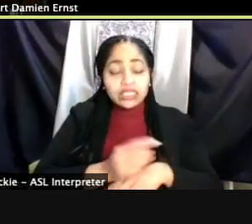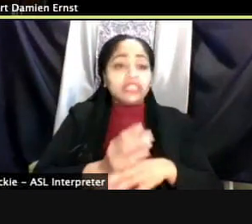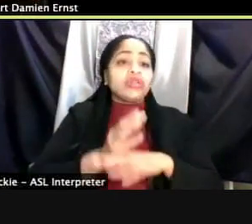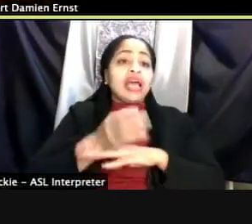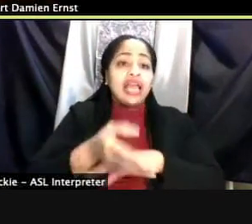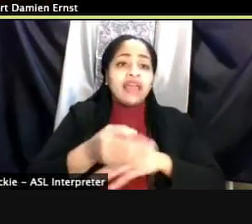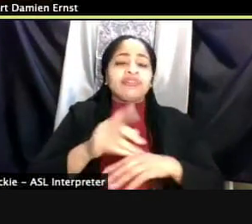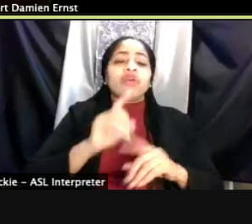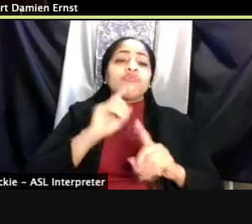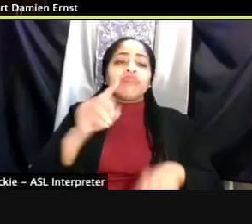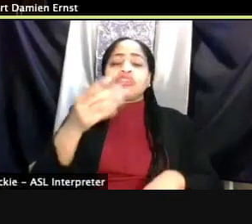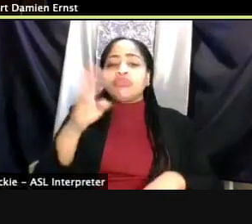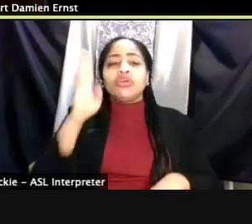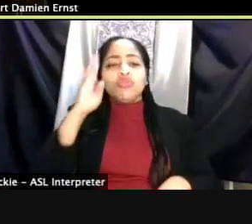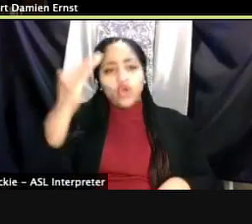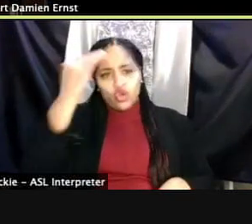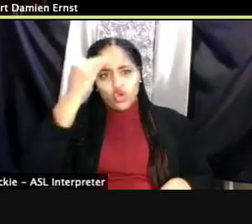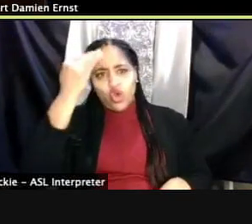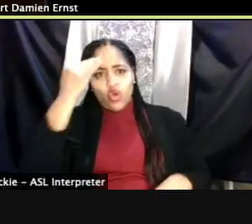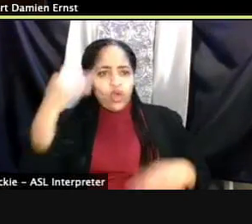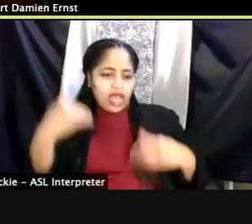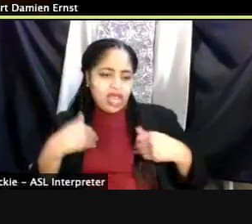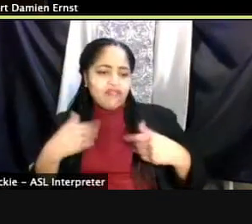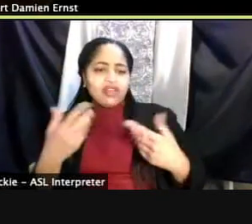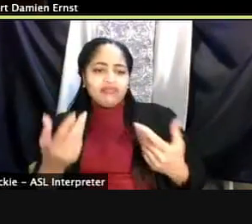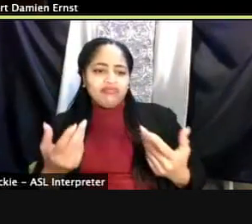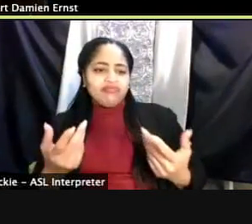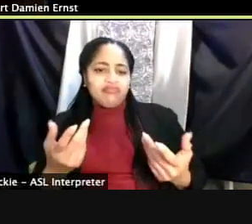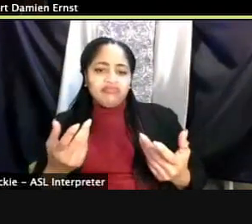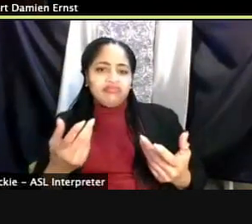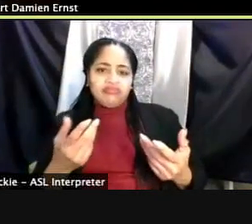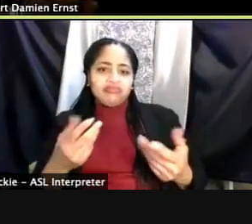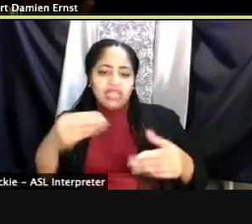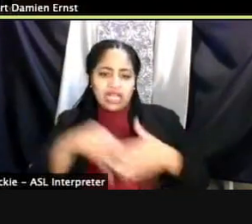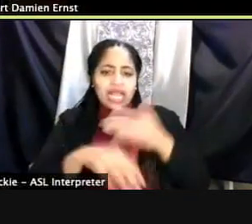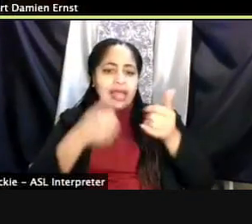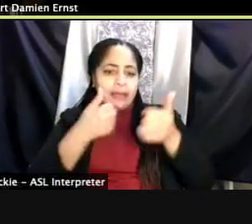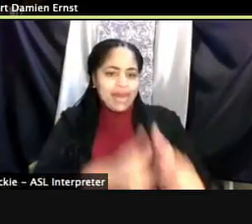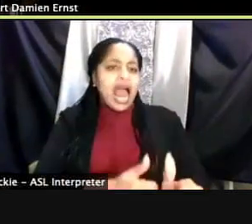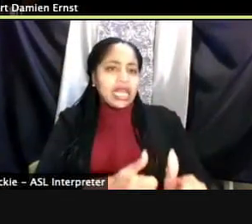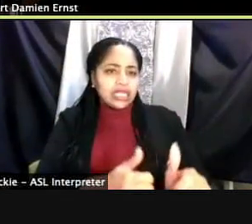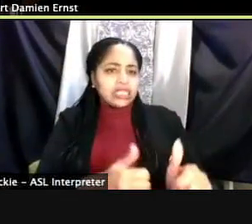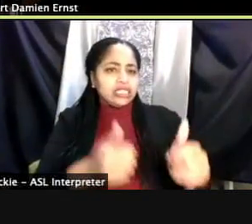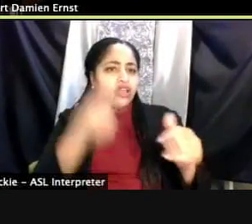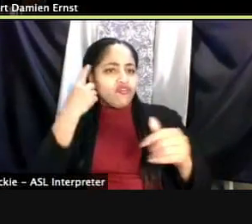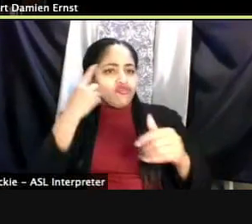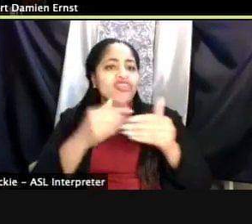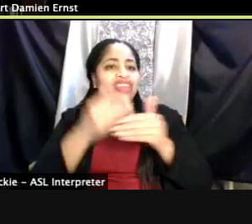ResponsiBLUE we'll know to have it be in compliance for the next 90 days.